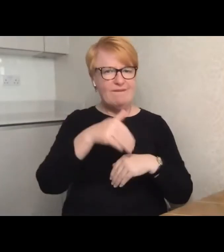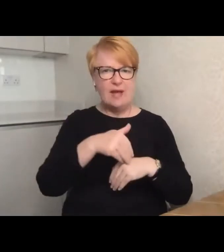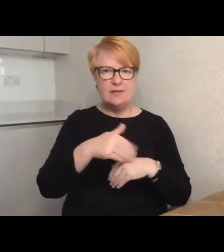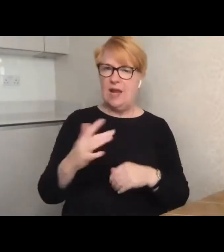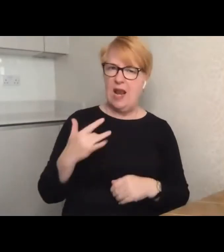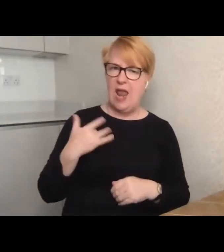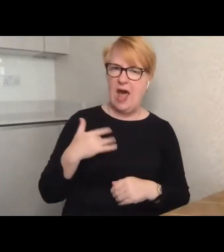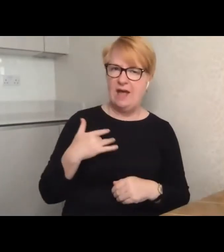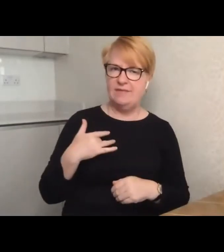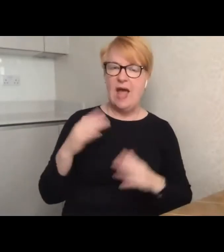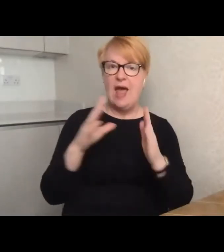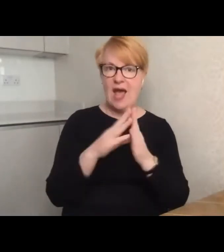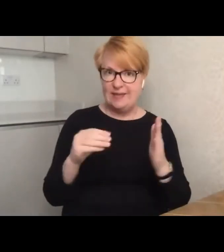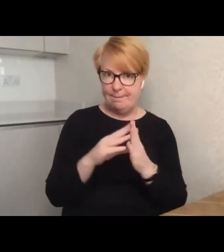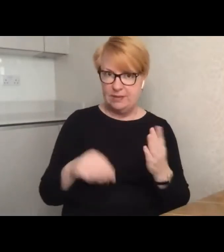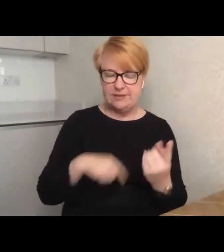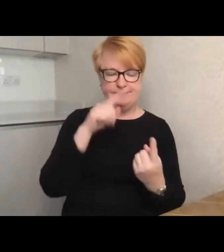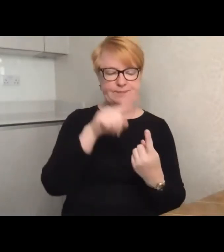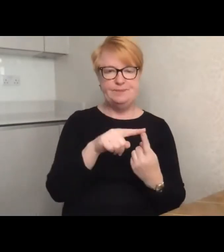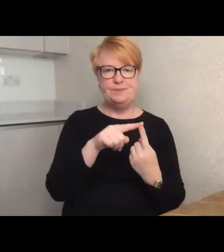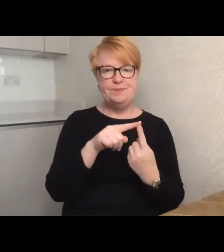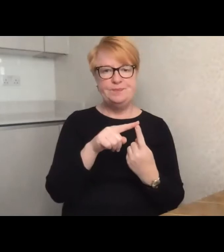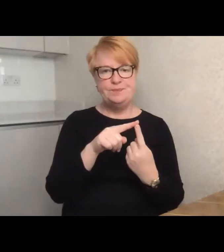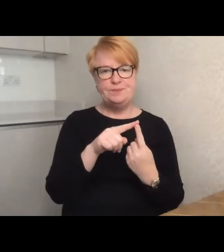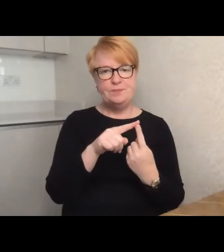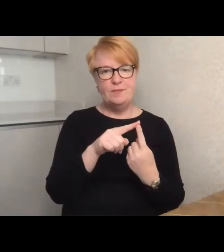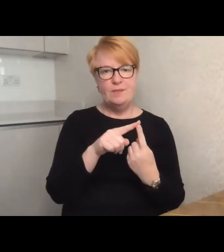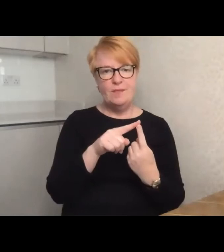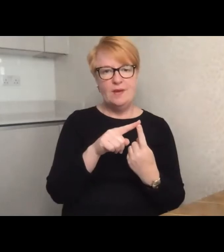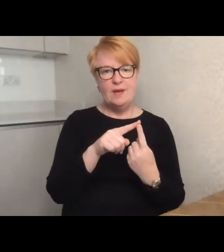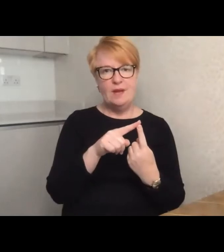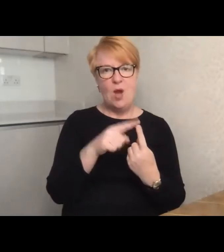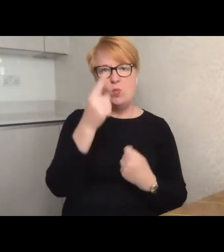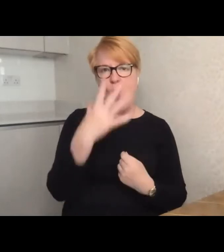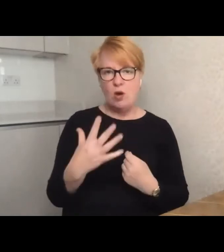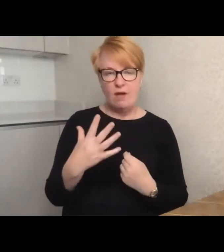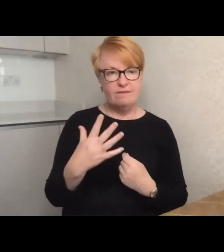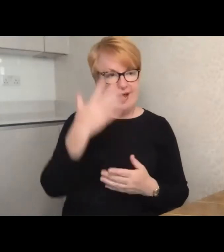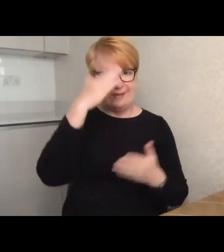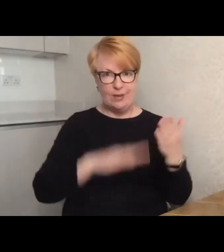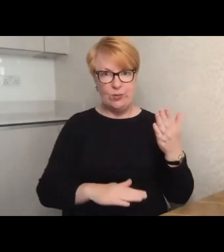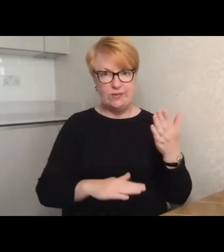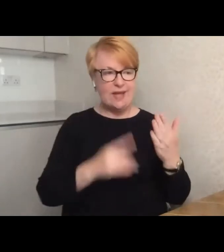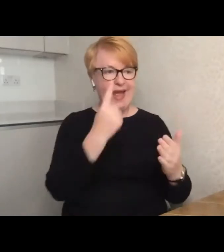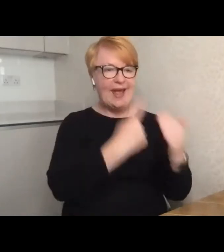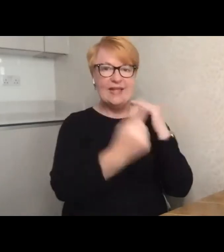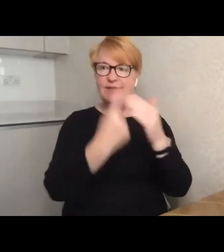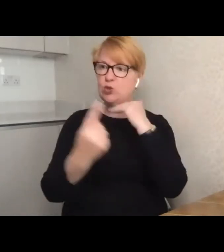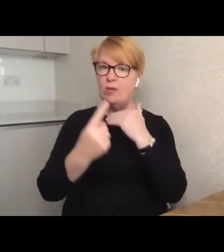So firstly, through one off experiences for individuals who take part in one off art projects.